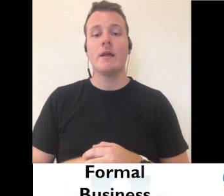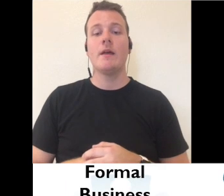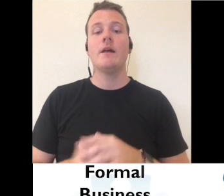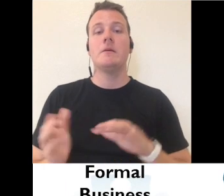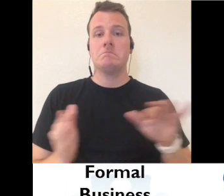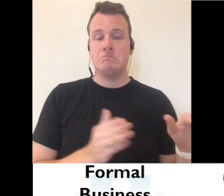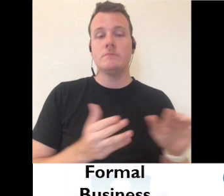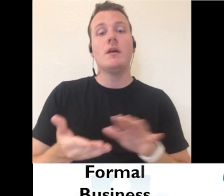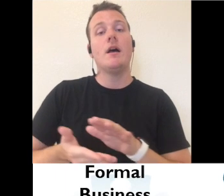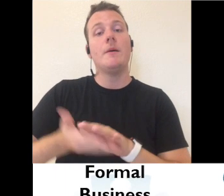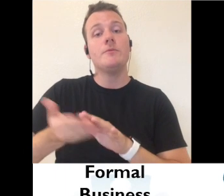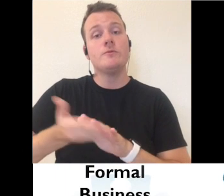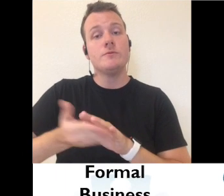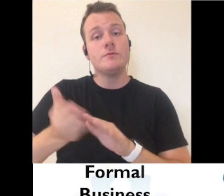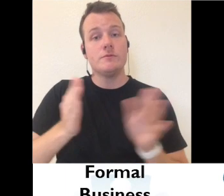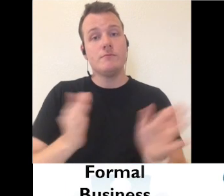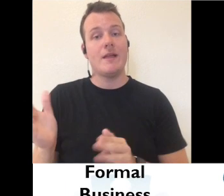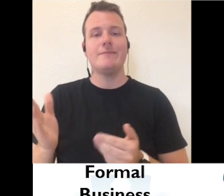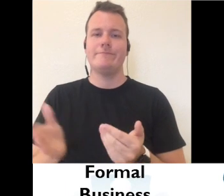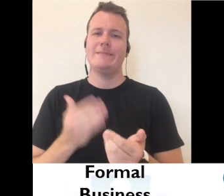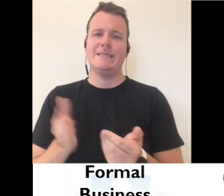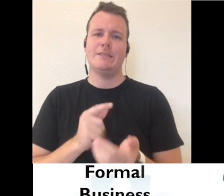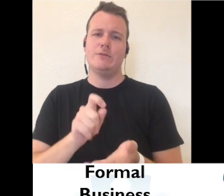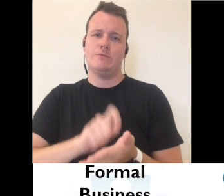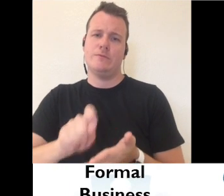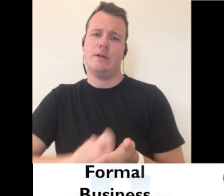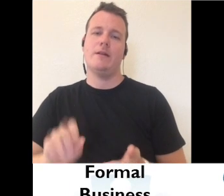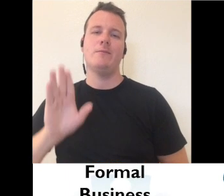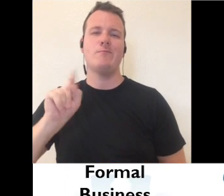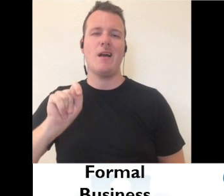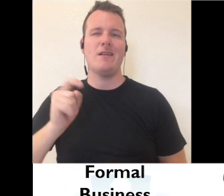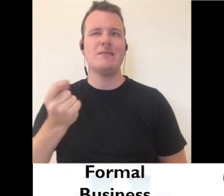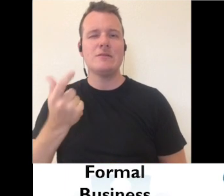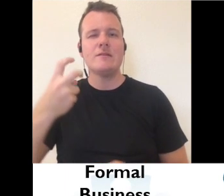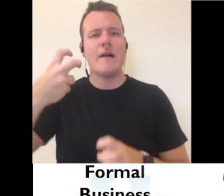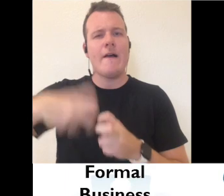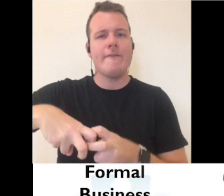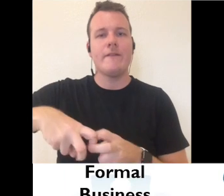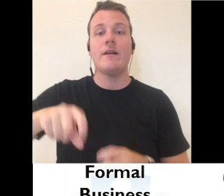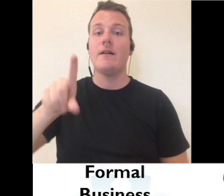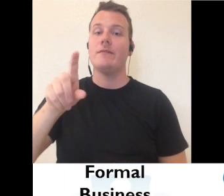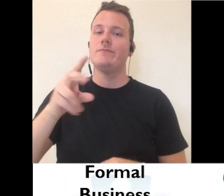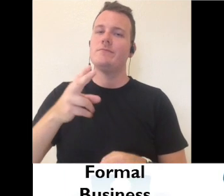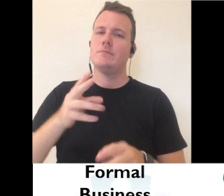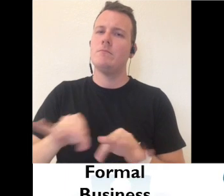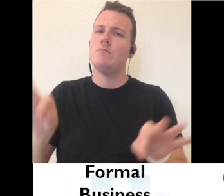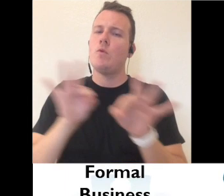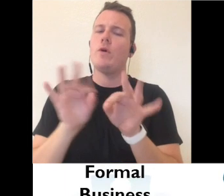it's tricky because you need to be brief here. Relevant information about how the